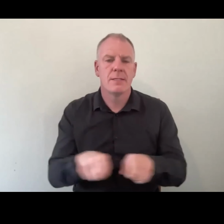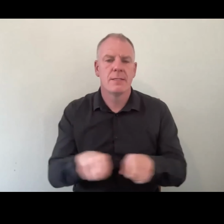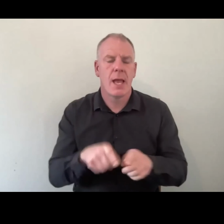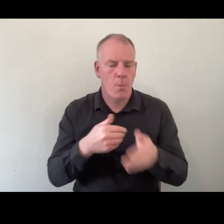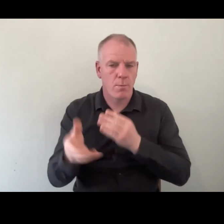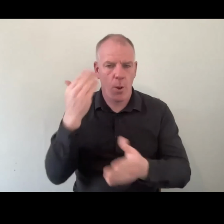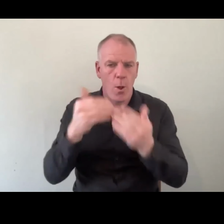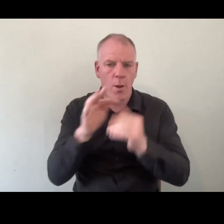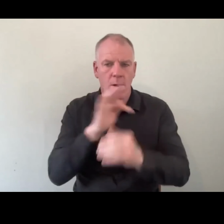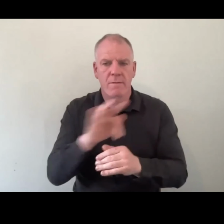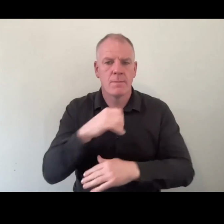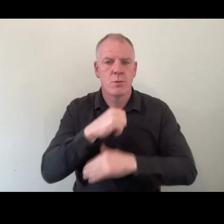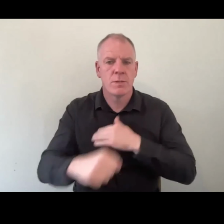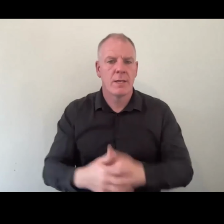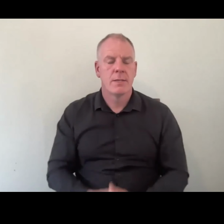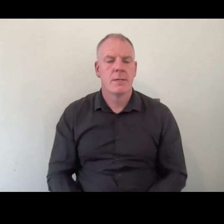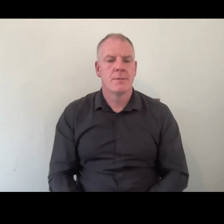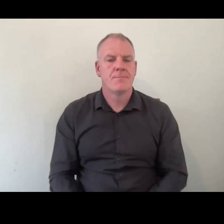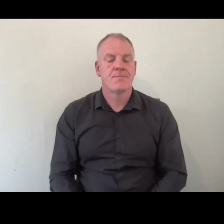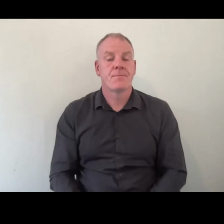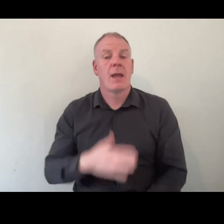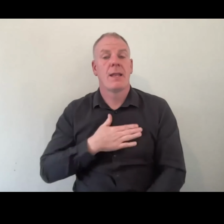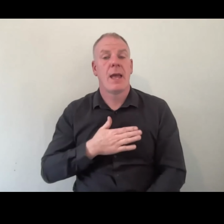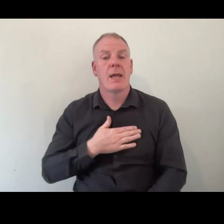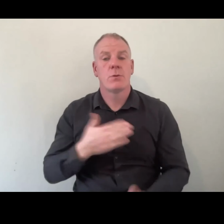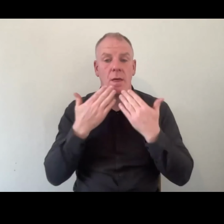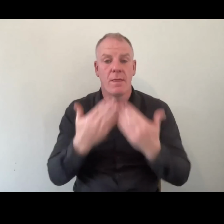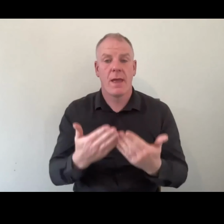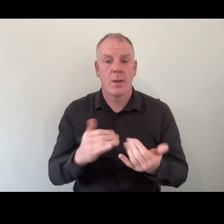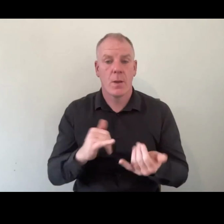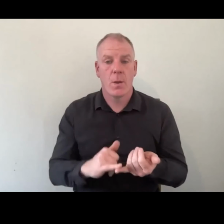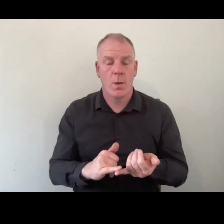I also want to thank the ADI team.